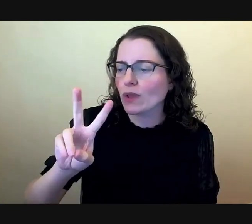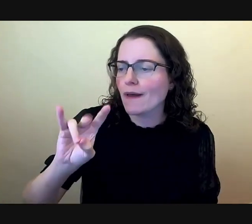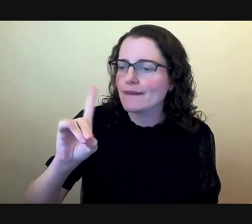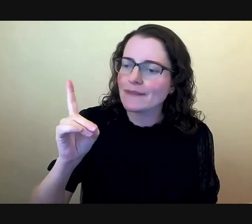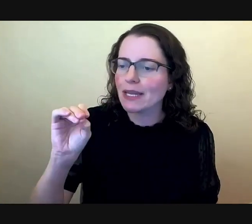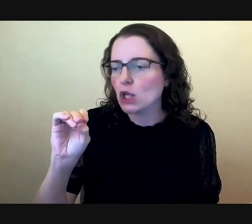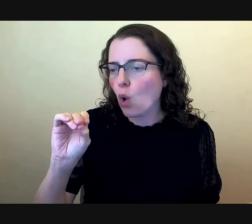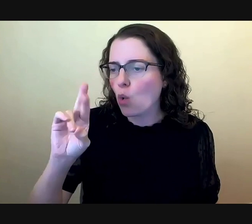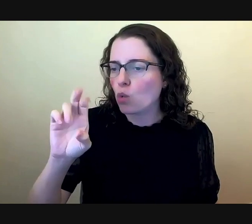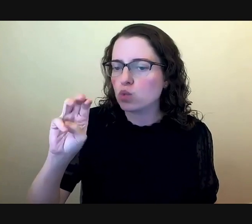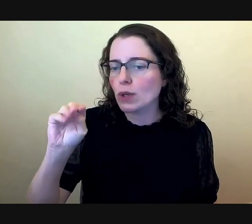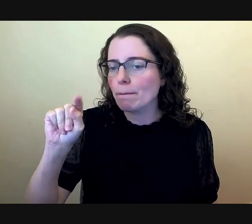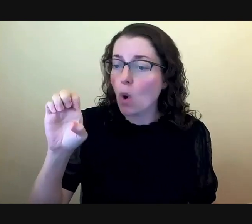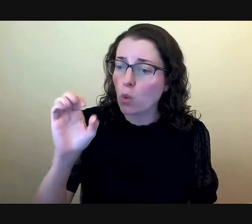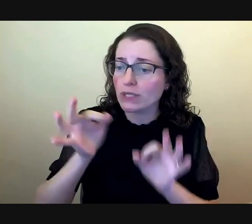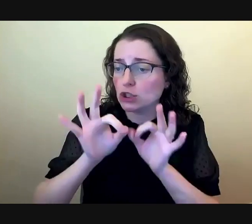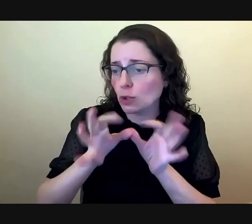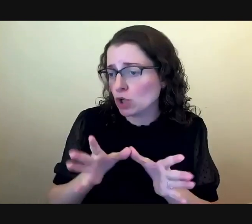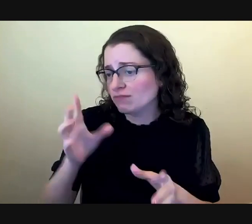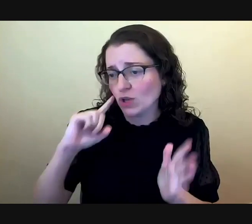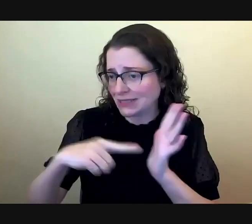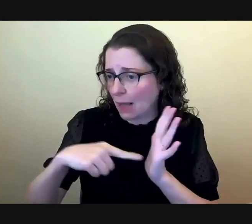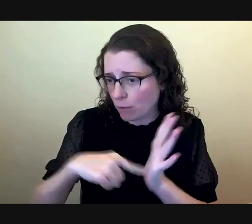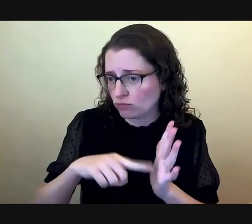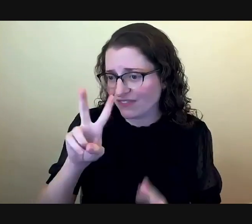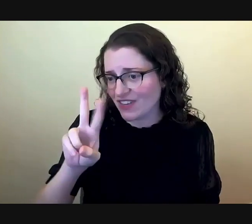or provided remotely. So it could be any type of video remote interpreting,